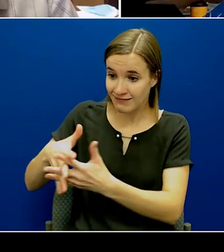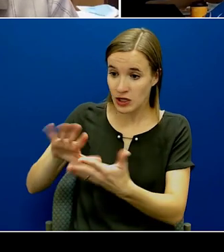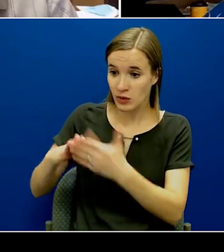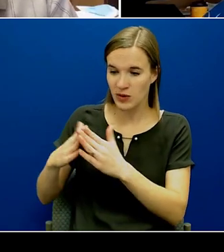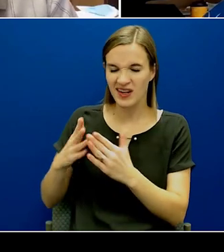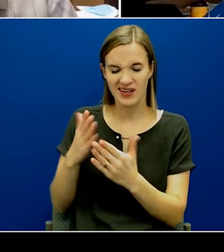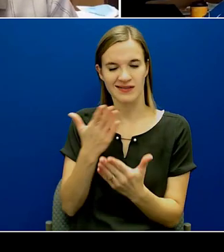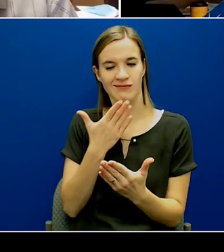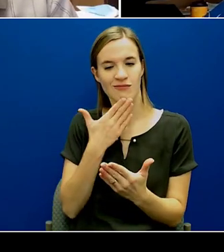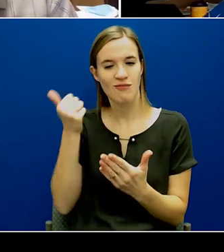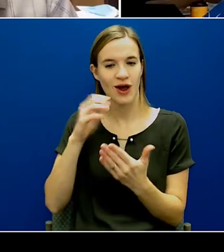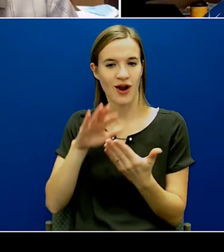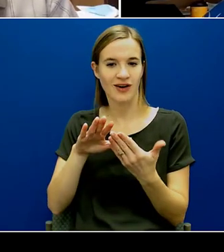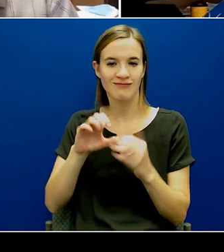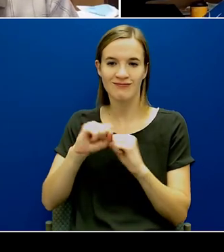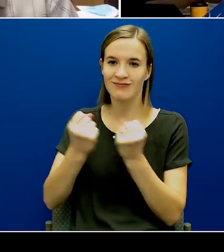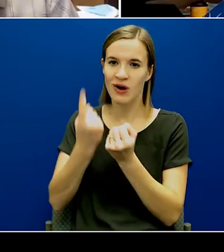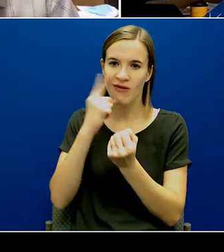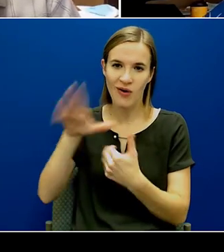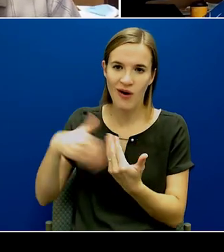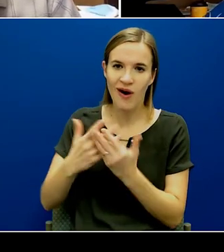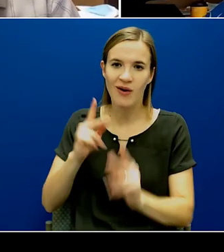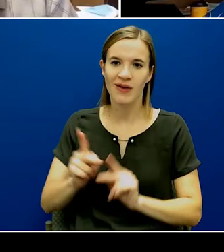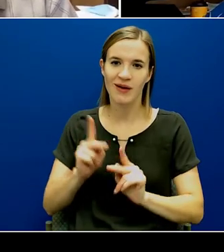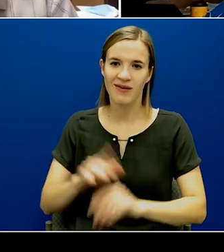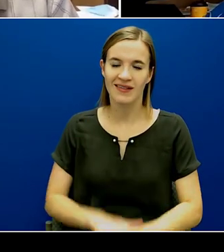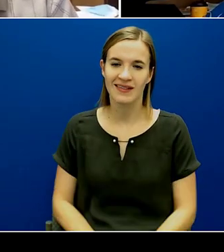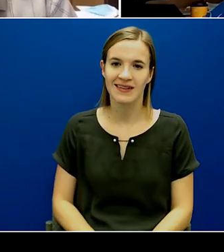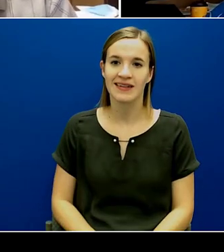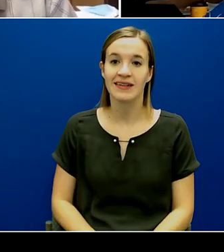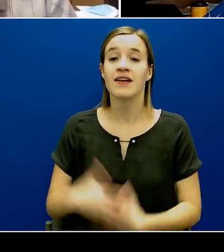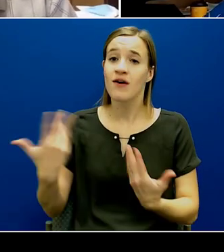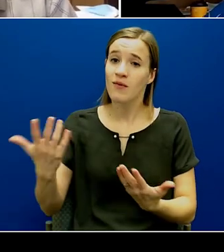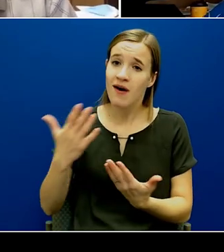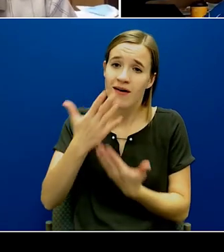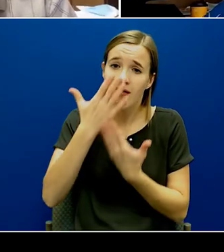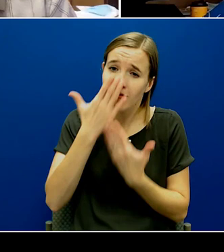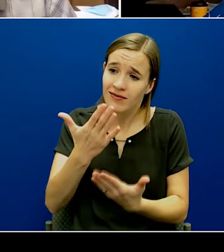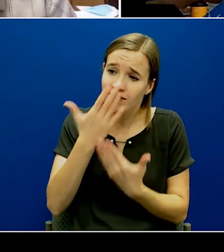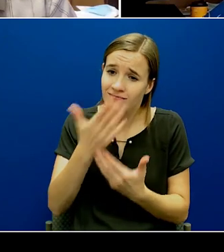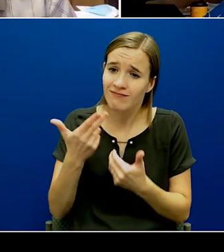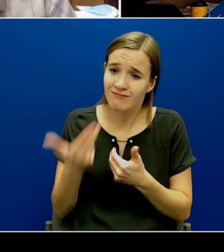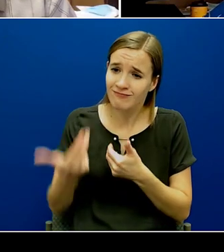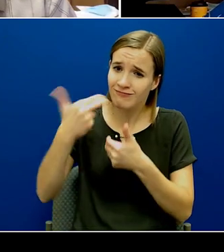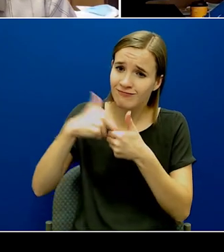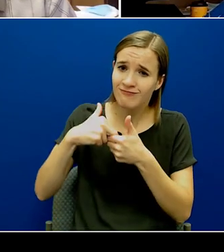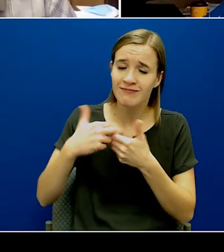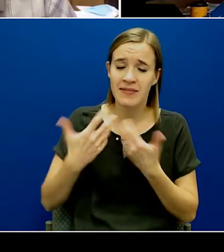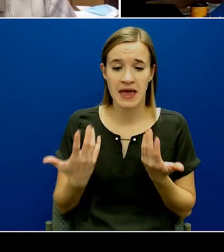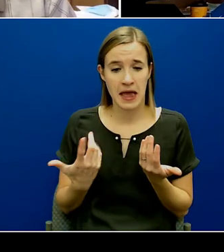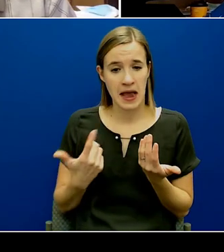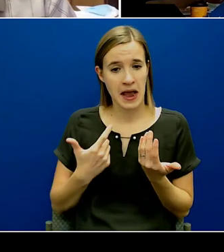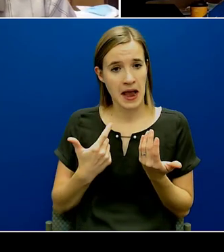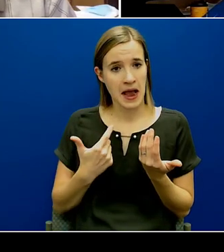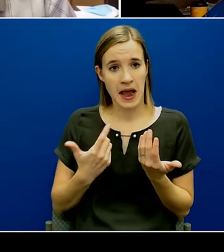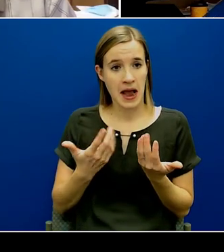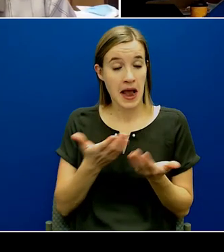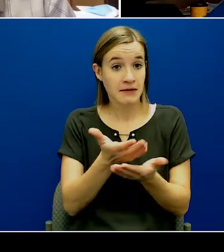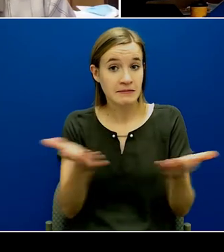Mark: Well, thank you so much for connecting. And, you know, I would certainly encourage any kind of, any of our viewers to contact